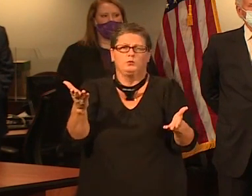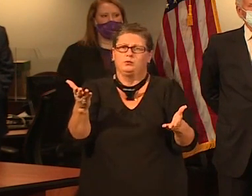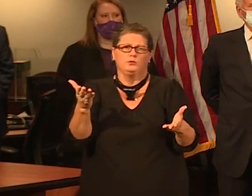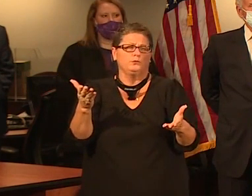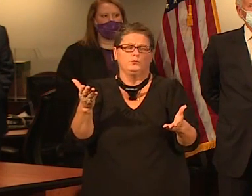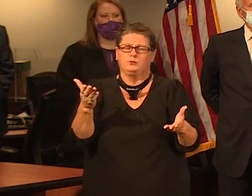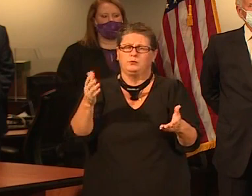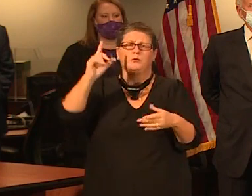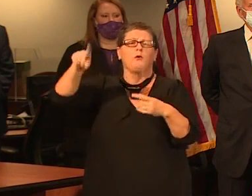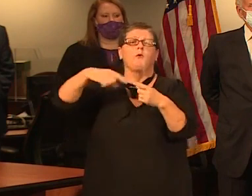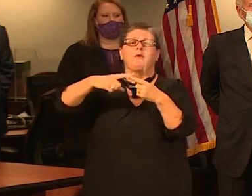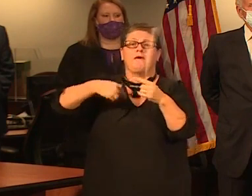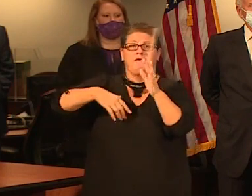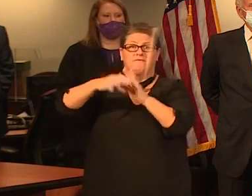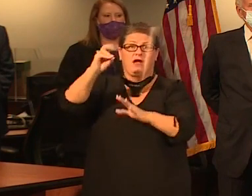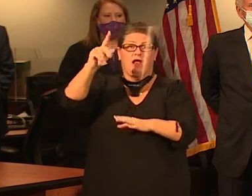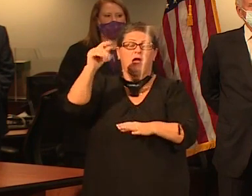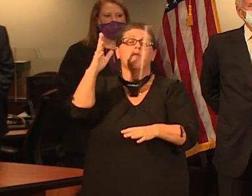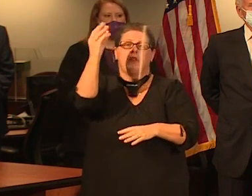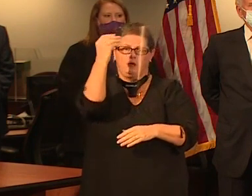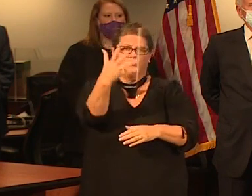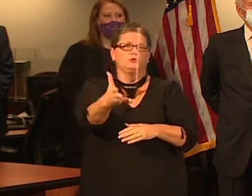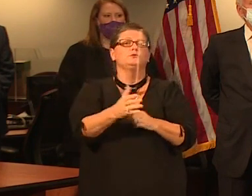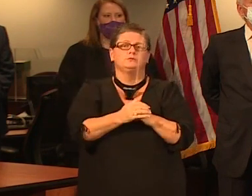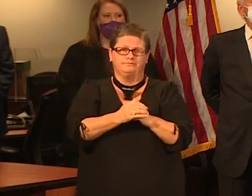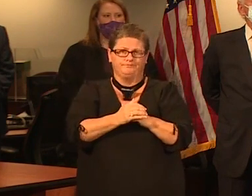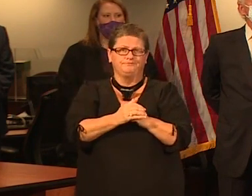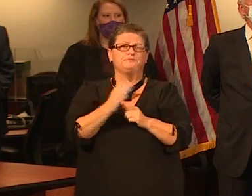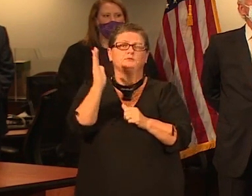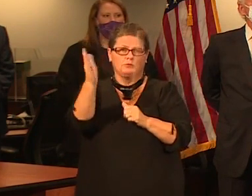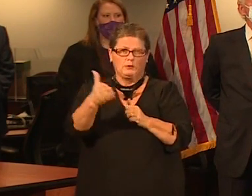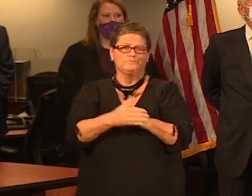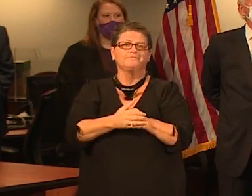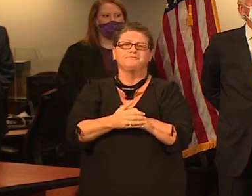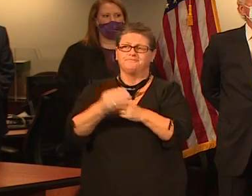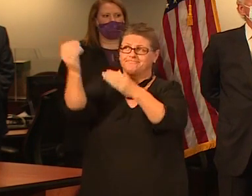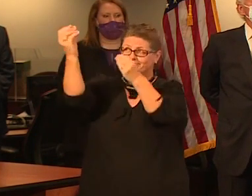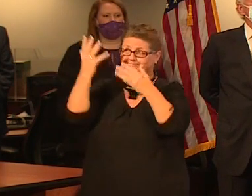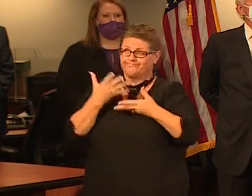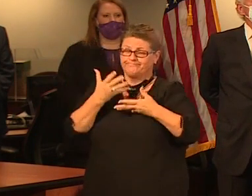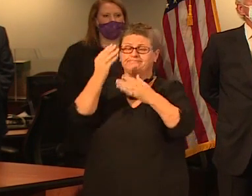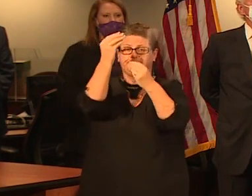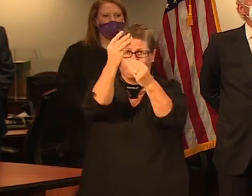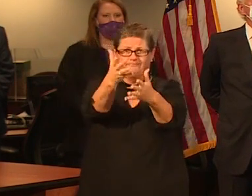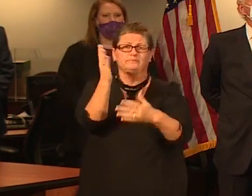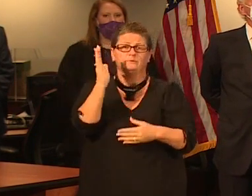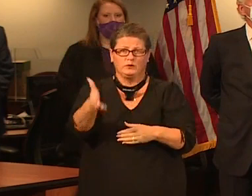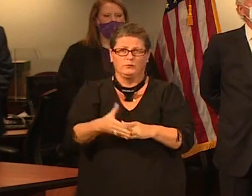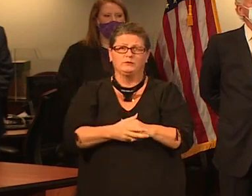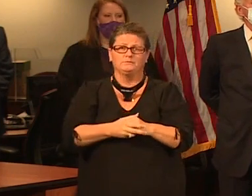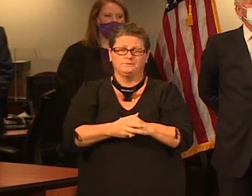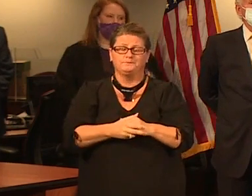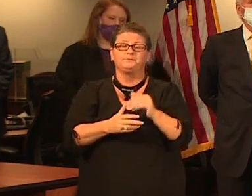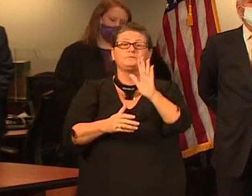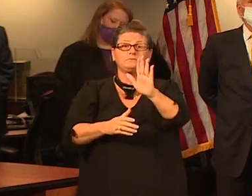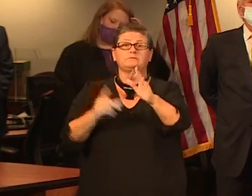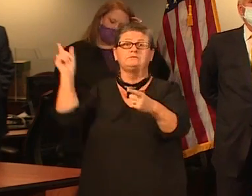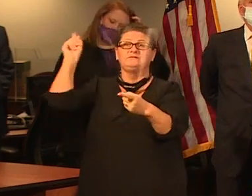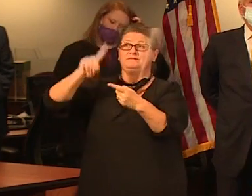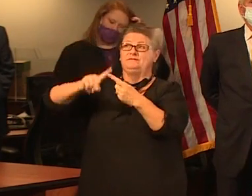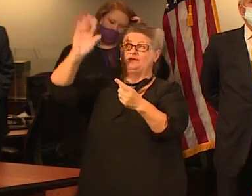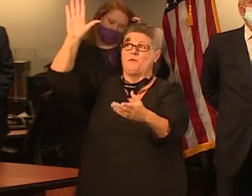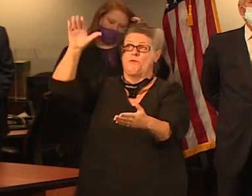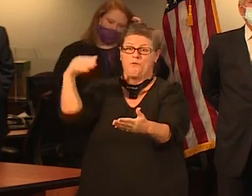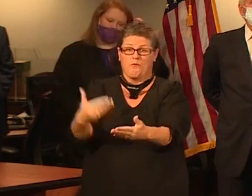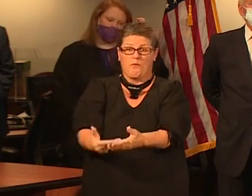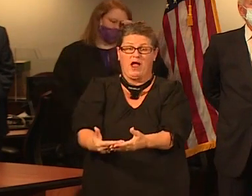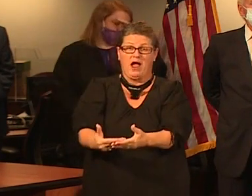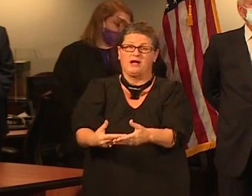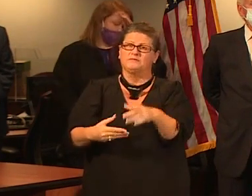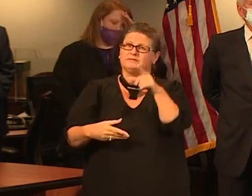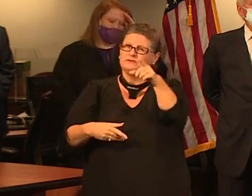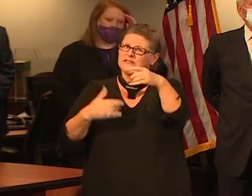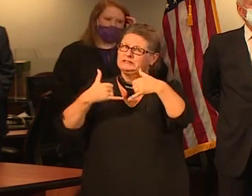HOWEVER, AS WE LEARN MORE, OUR TEAM WILL PROVIDE THE PUBLIC INFORMATION AS THAT INFORMATION BECOMES AVAILABLE.